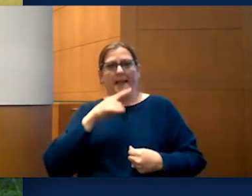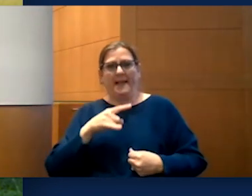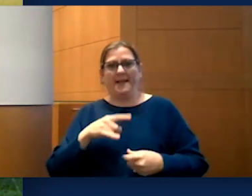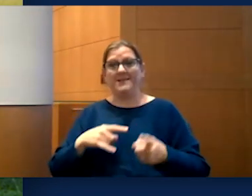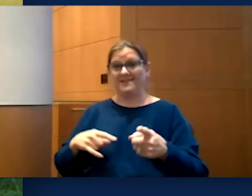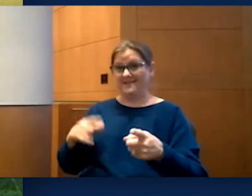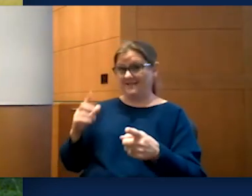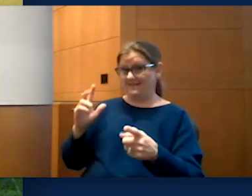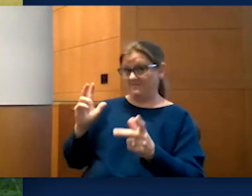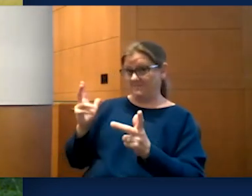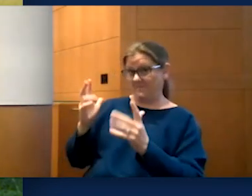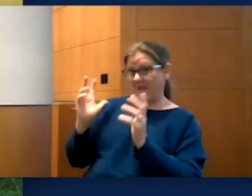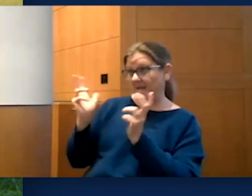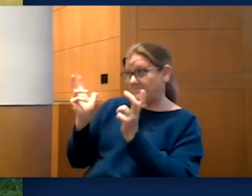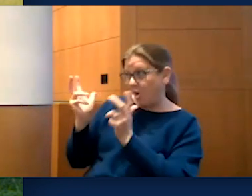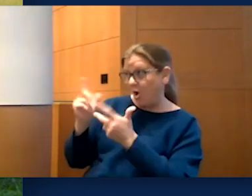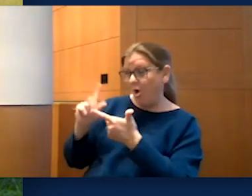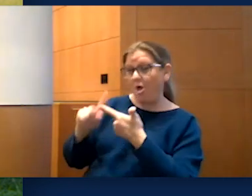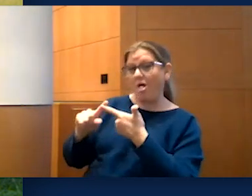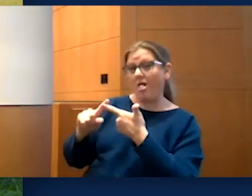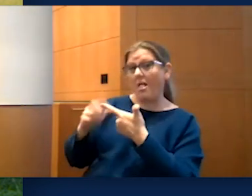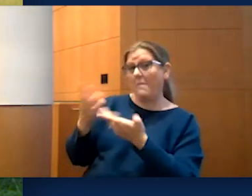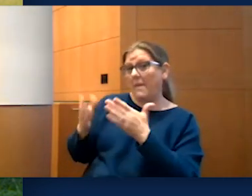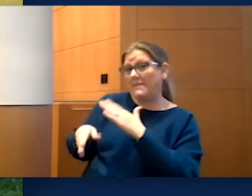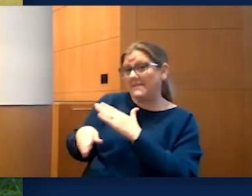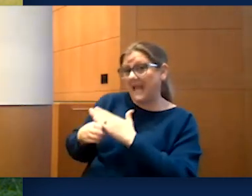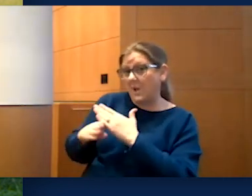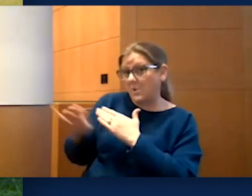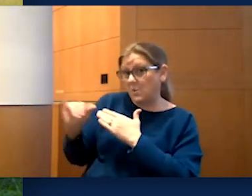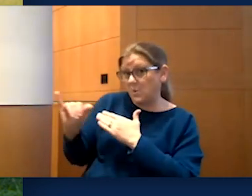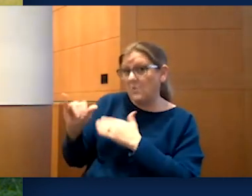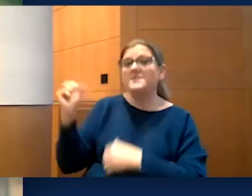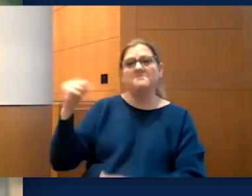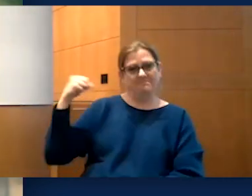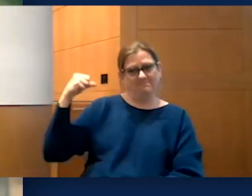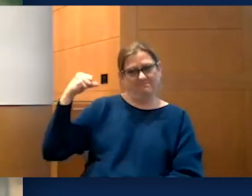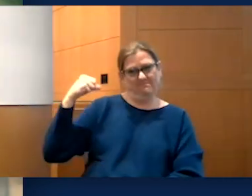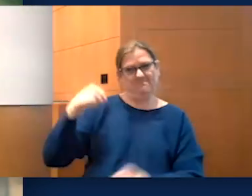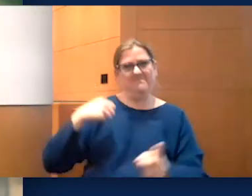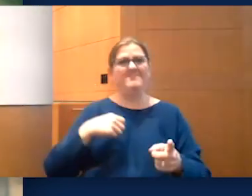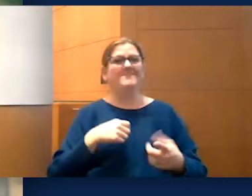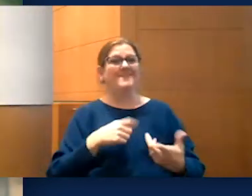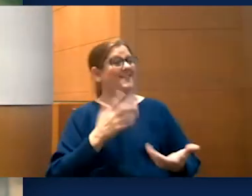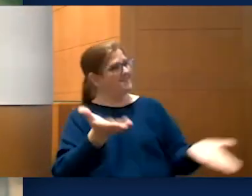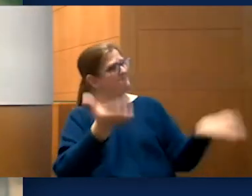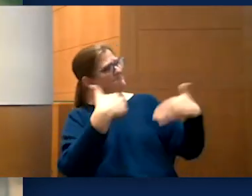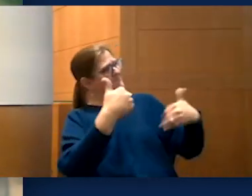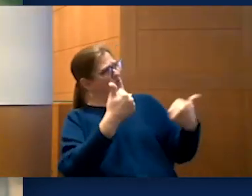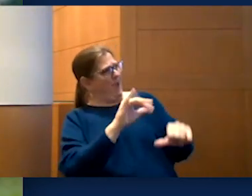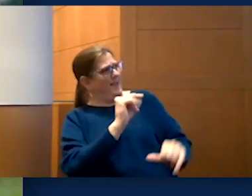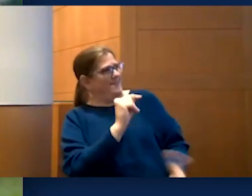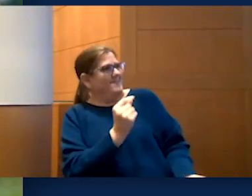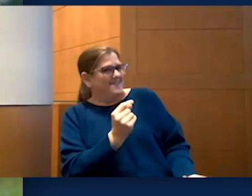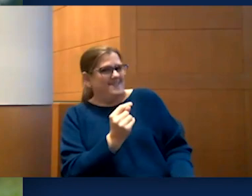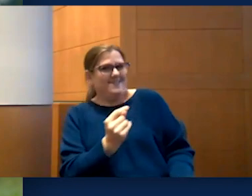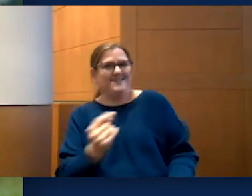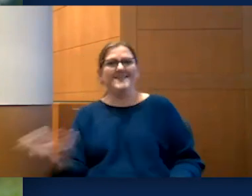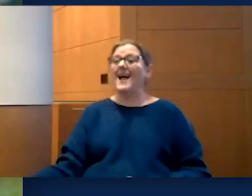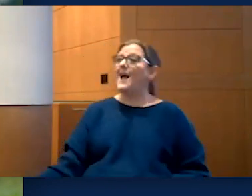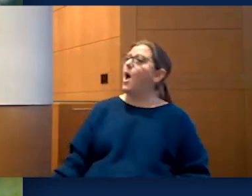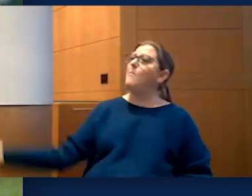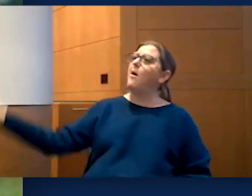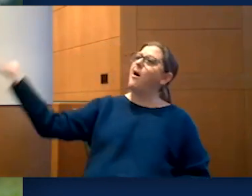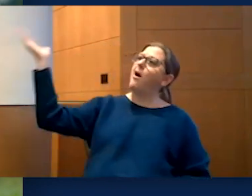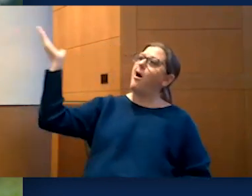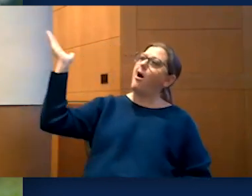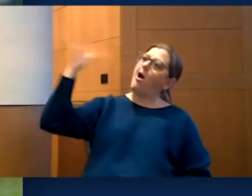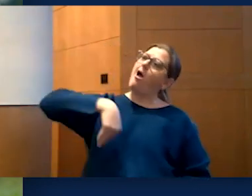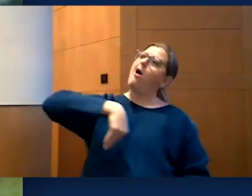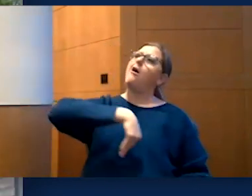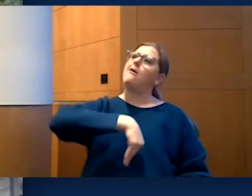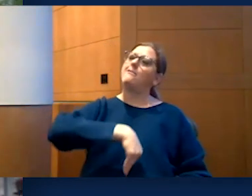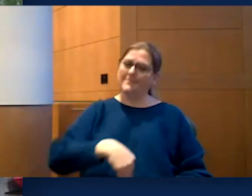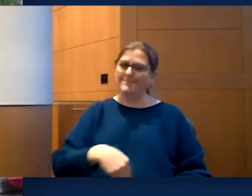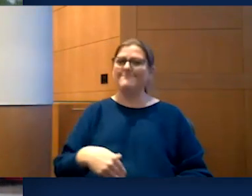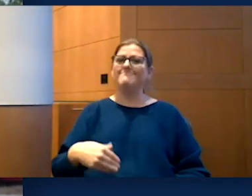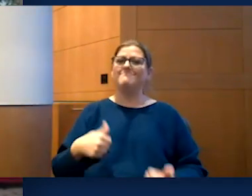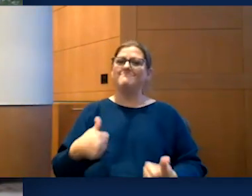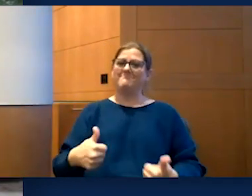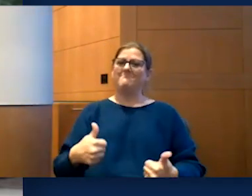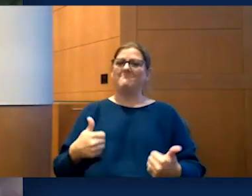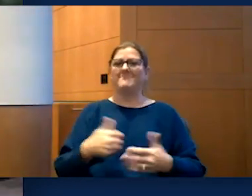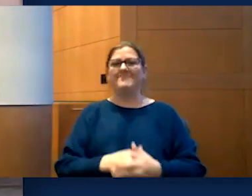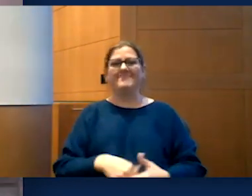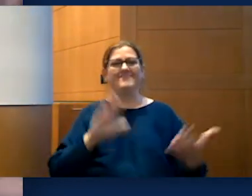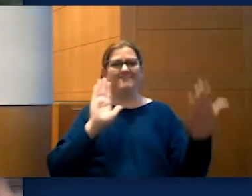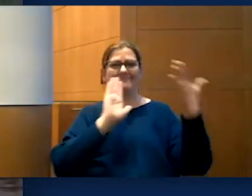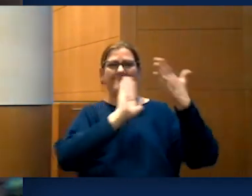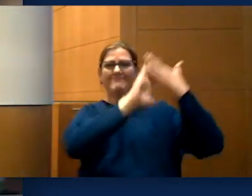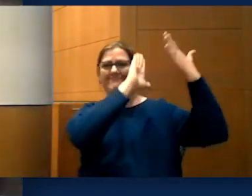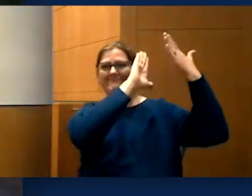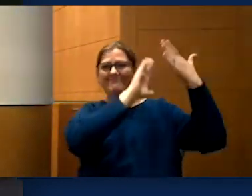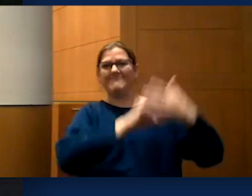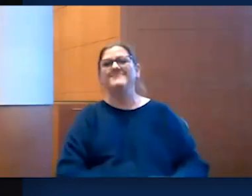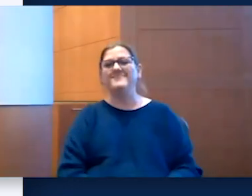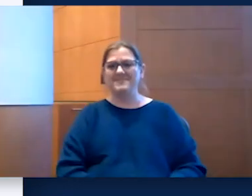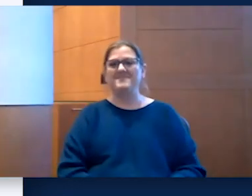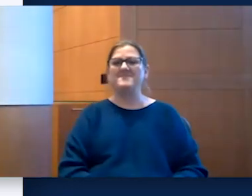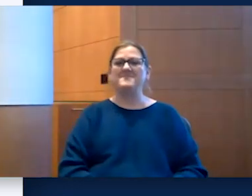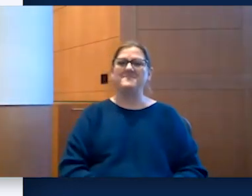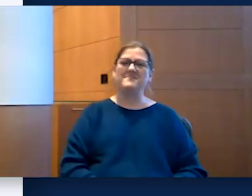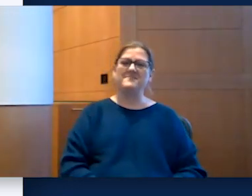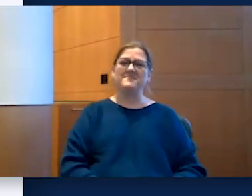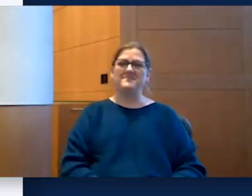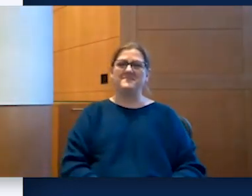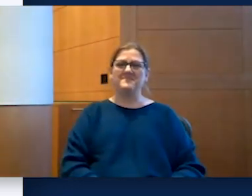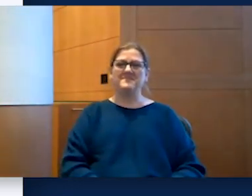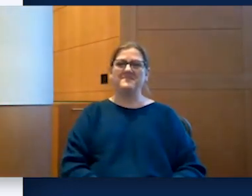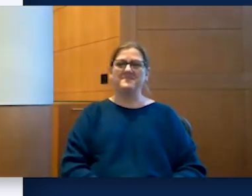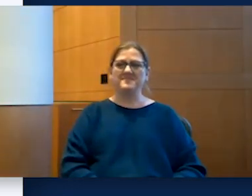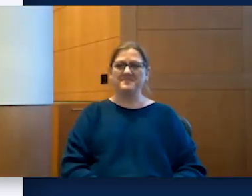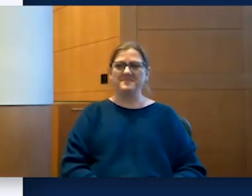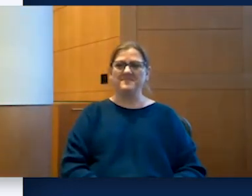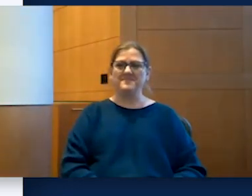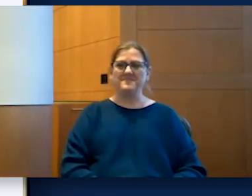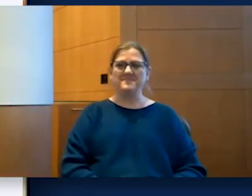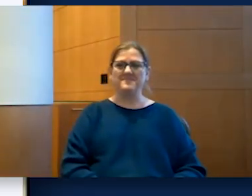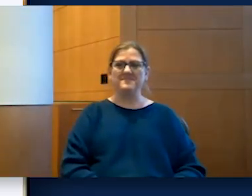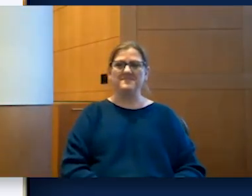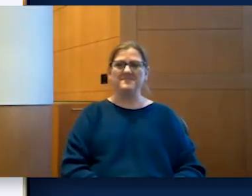(Audio quality poor on video).